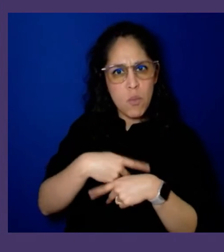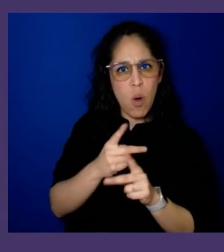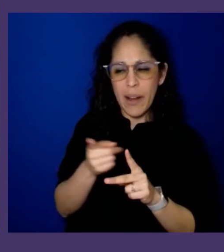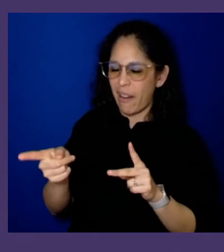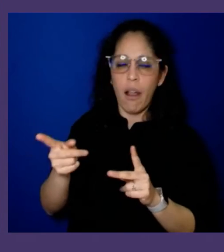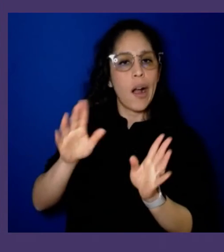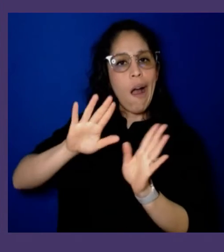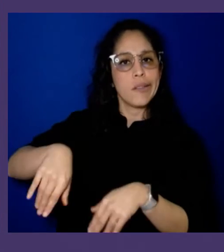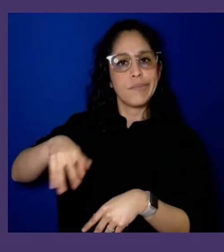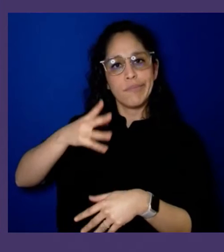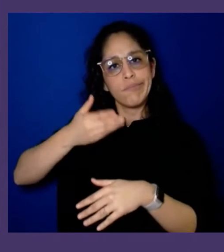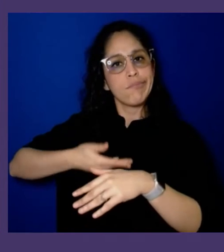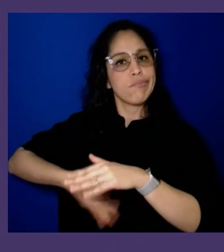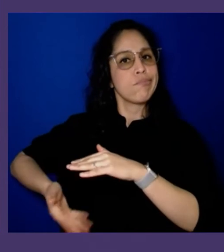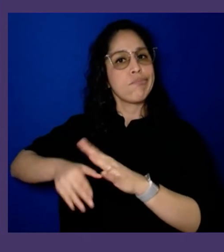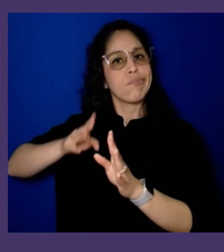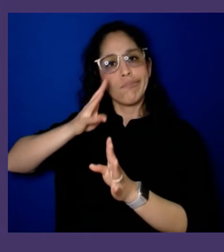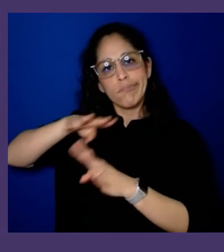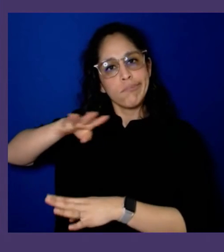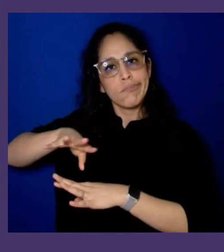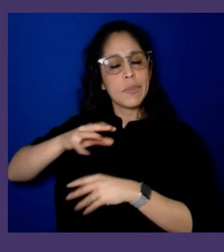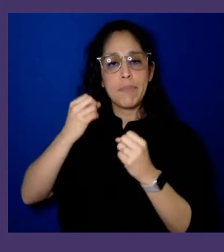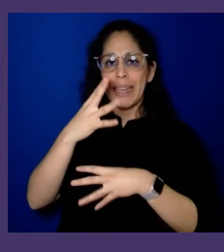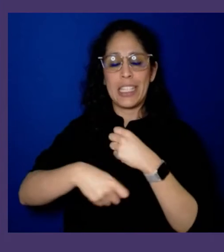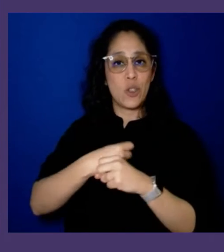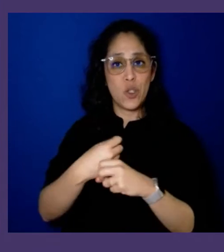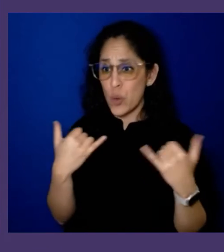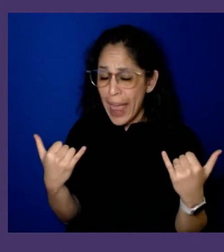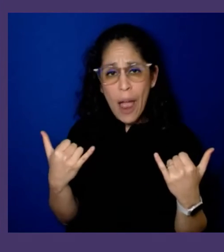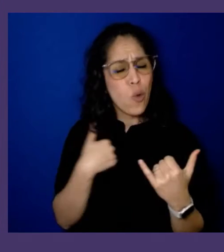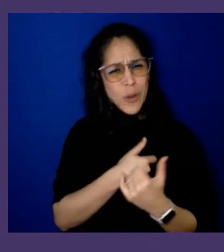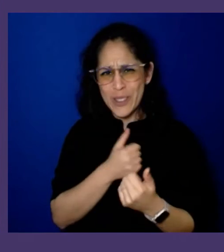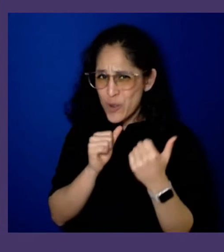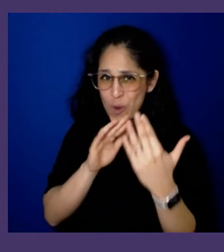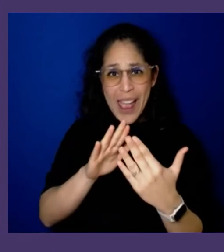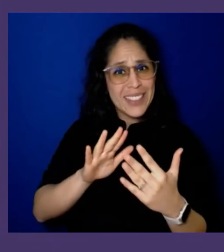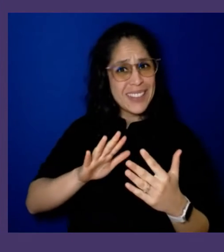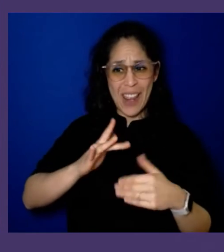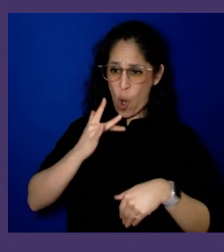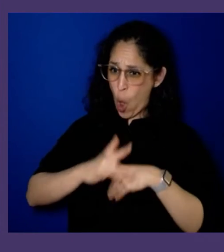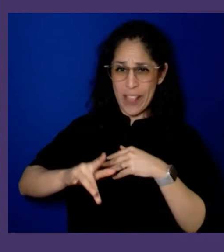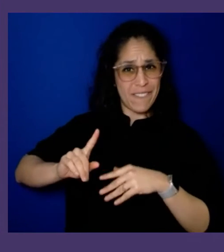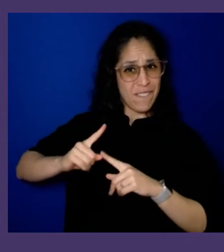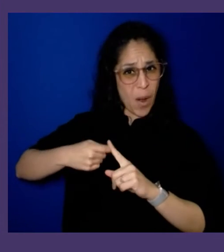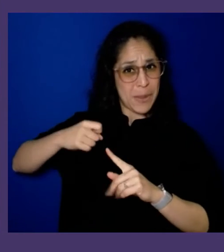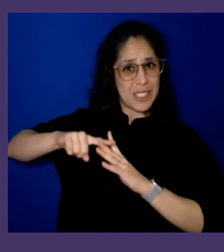It's fantastic that we're hitting this now and early, so it's not a problem later on down the road.